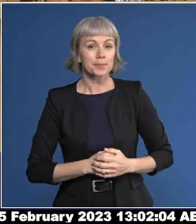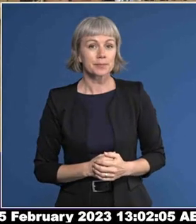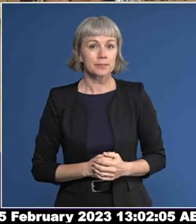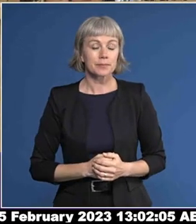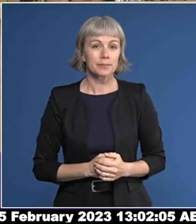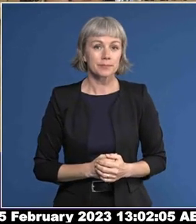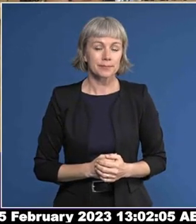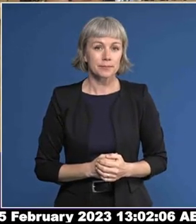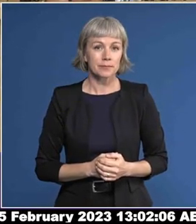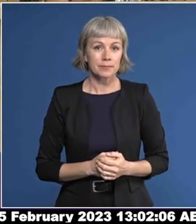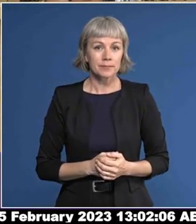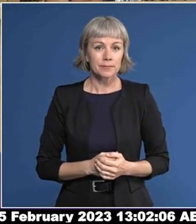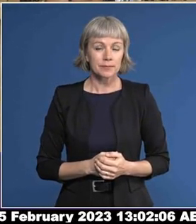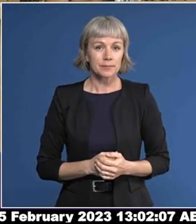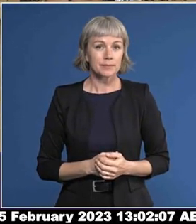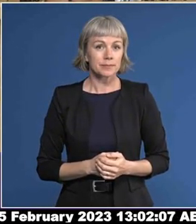of evolution in relation to corporate governance.